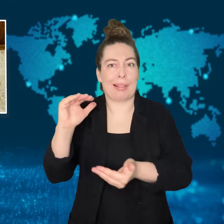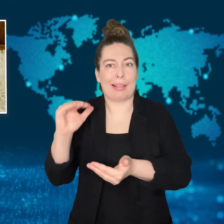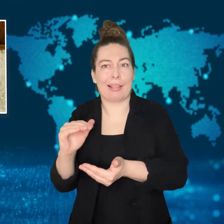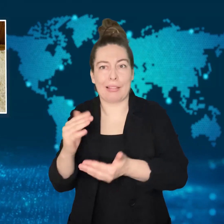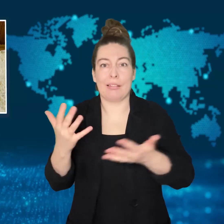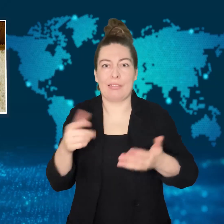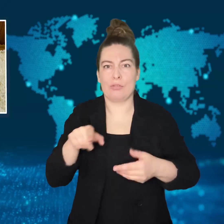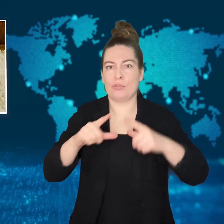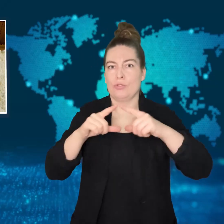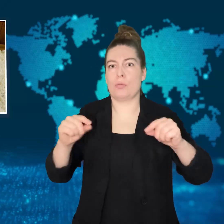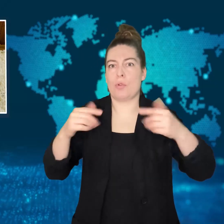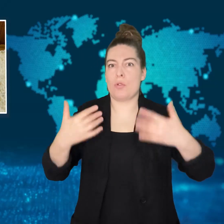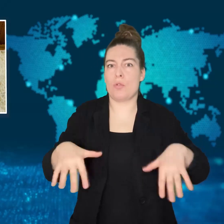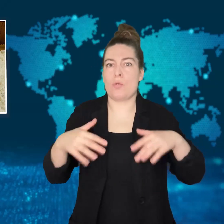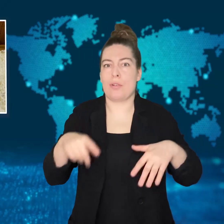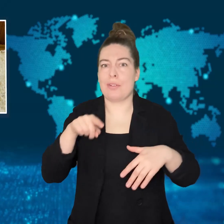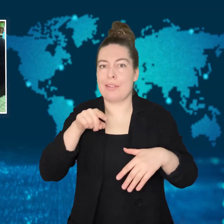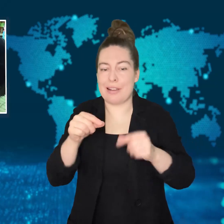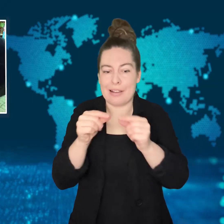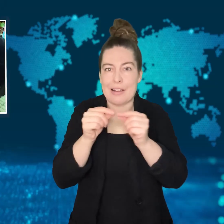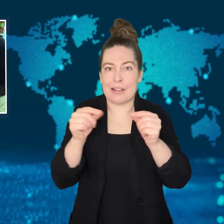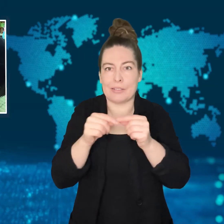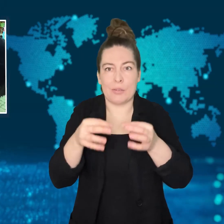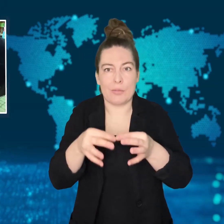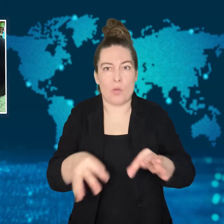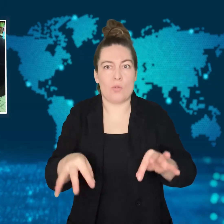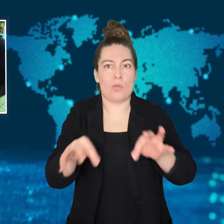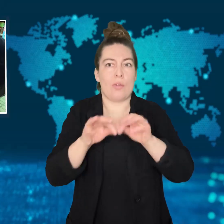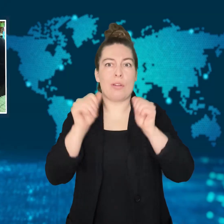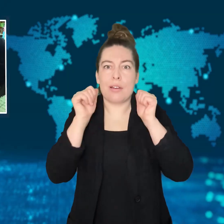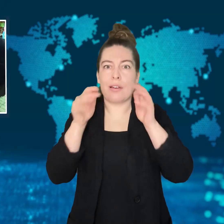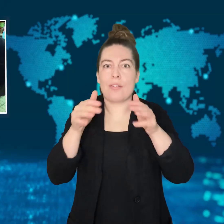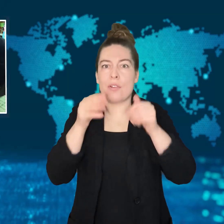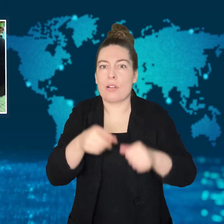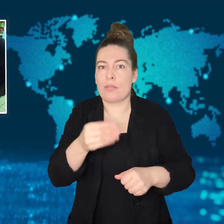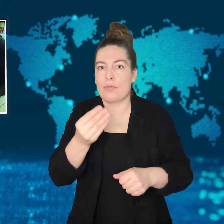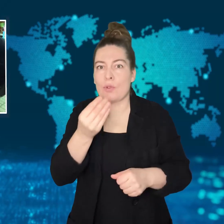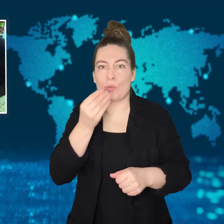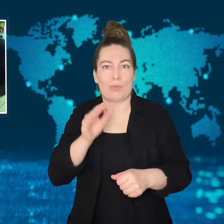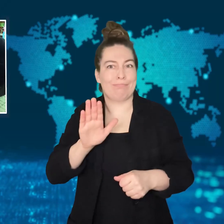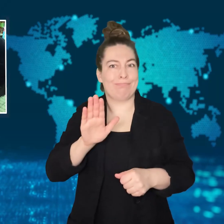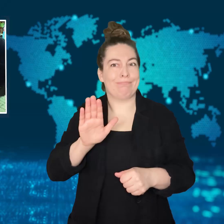the country's population has been panic-buying.